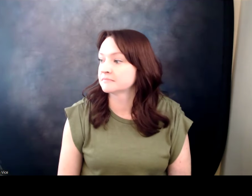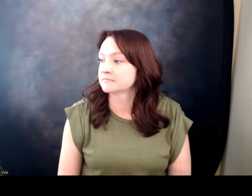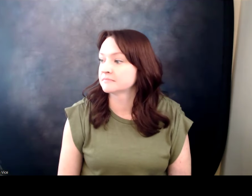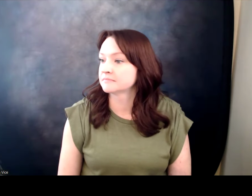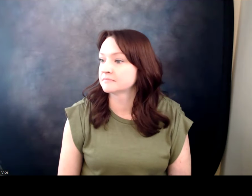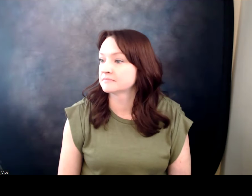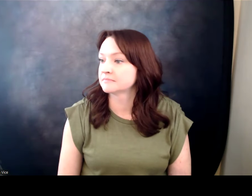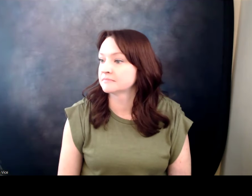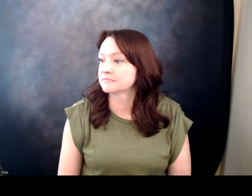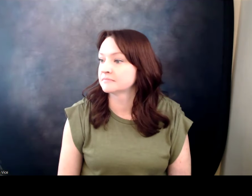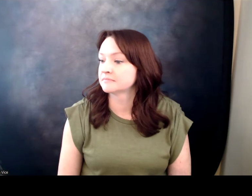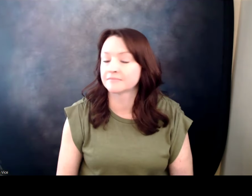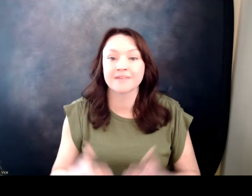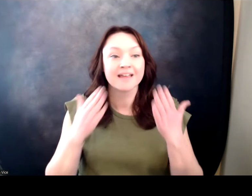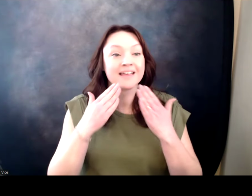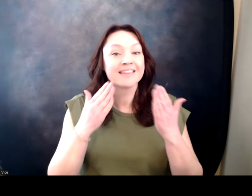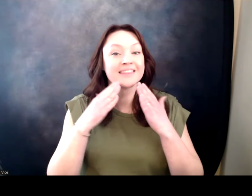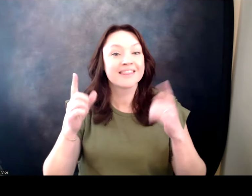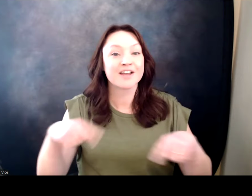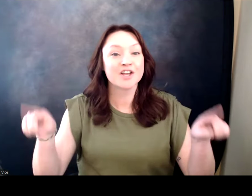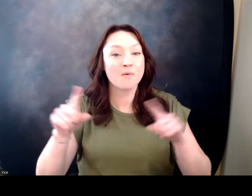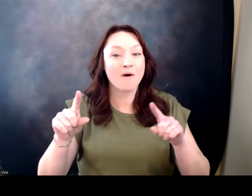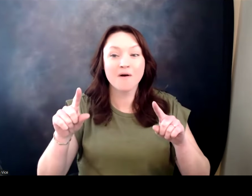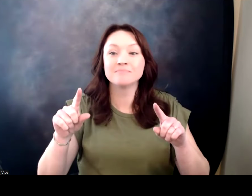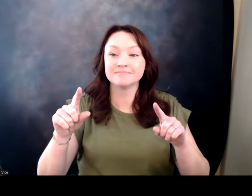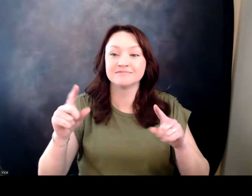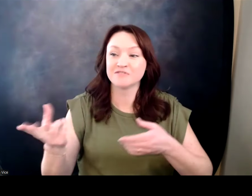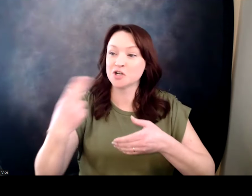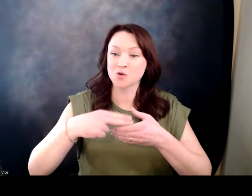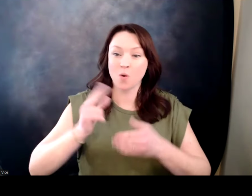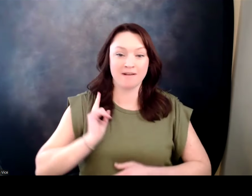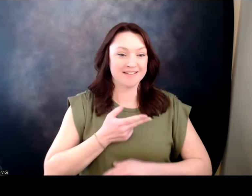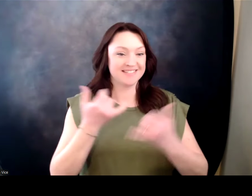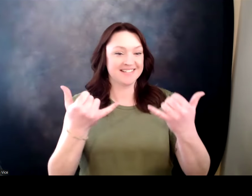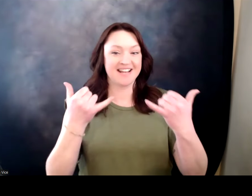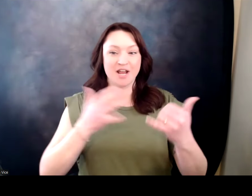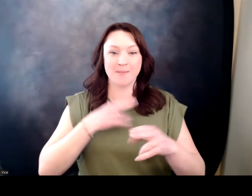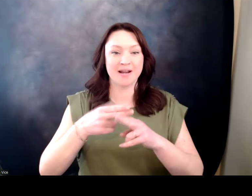Thank you all for joining us today. My name is Walt Bower and I am the